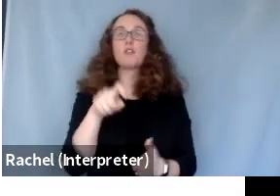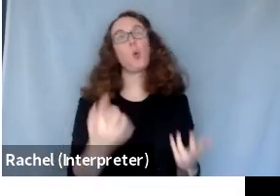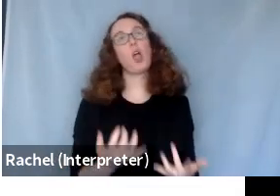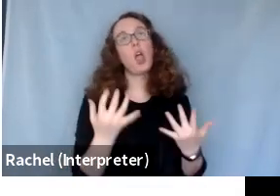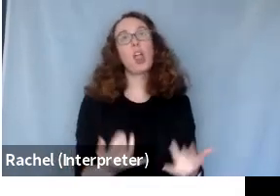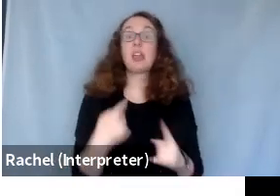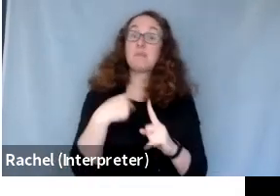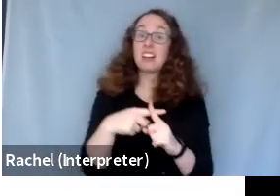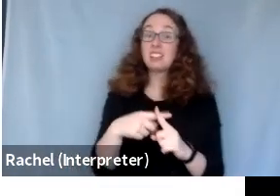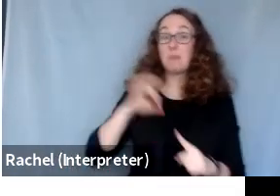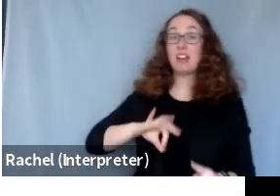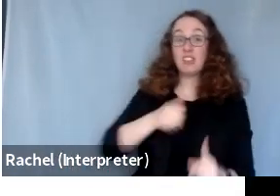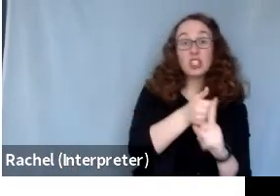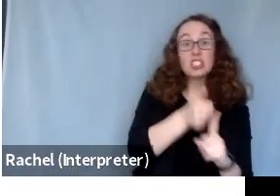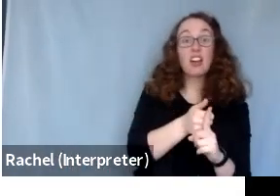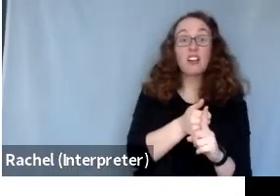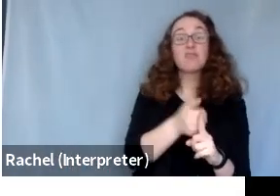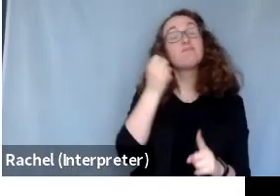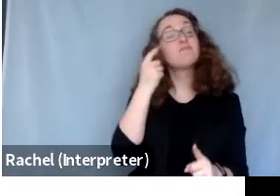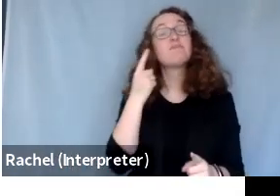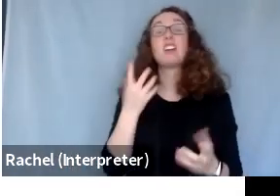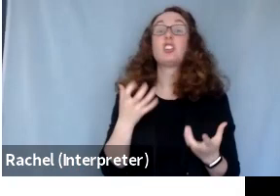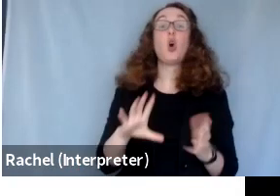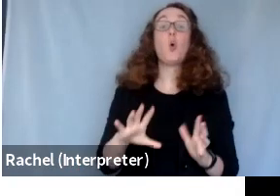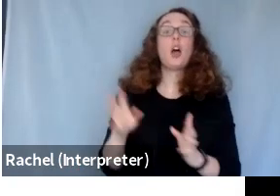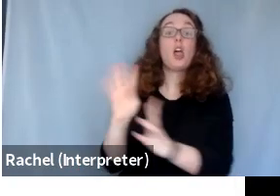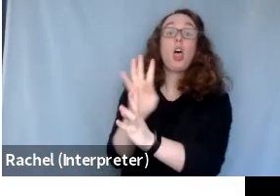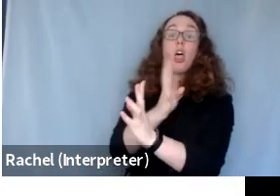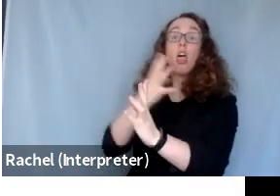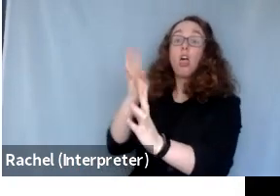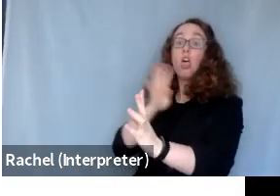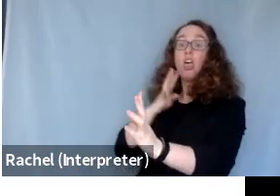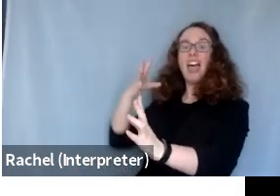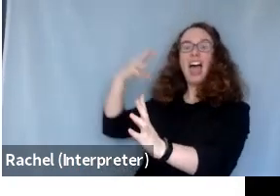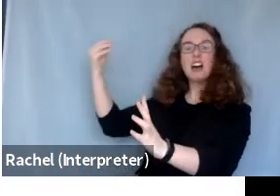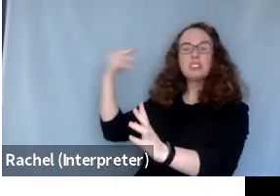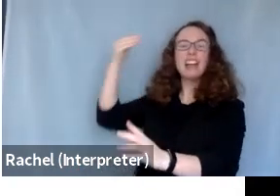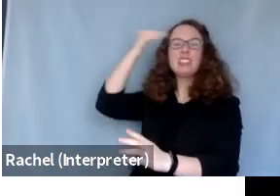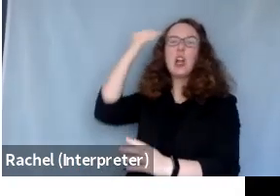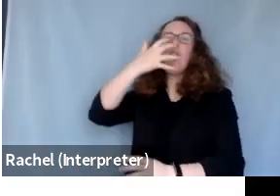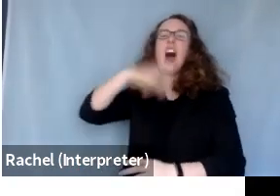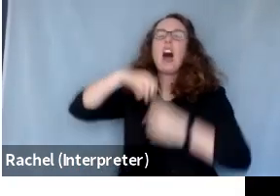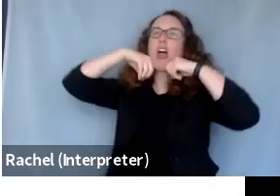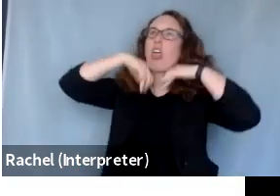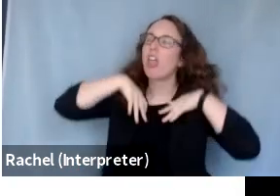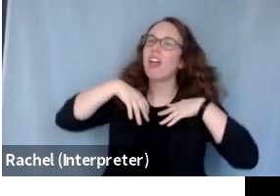our line bleeds to the outside it can make for an uncomfortable day. And realize we're working as hard as possible in the store to get people